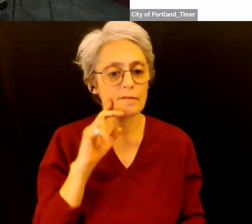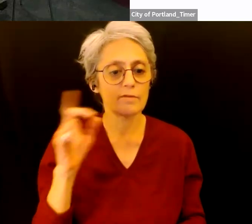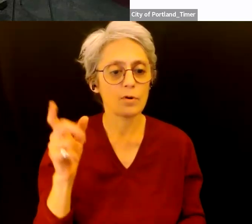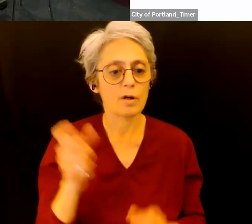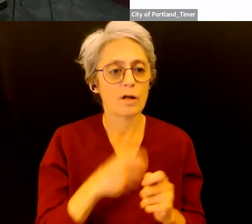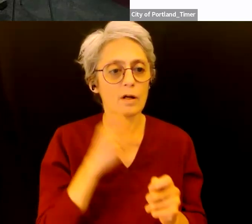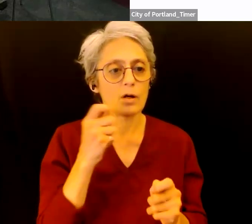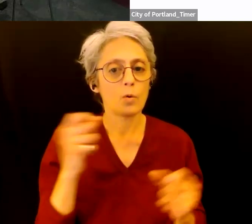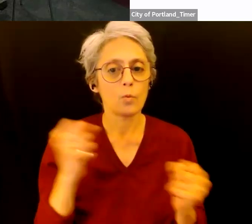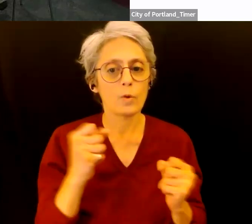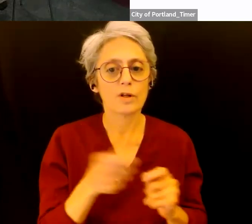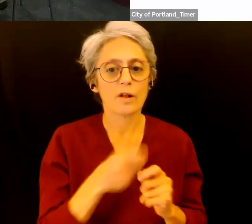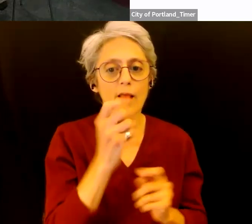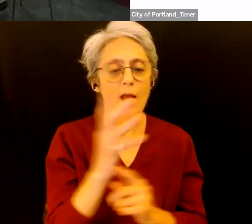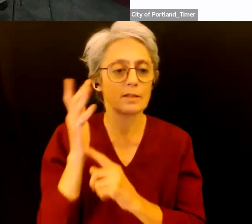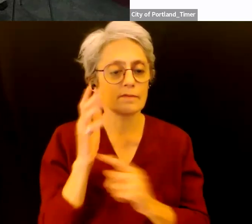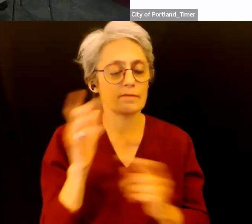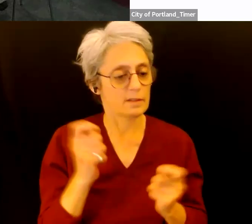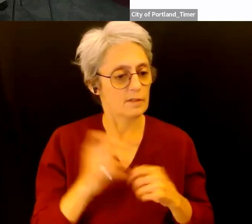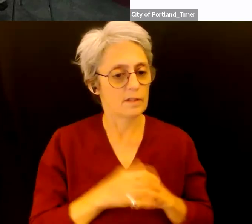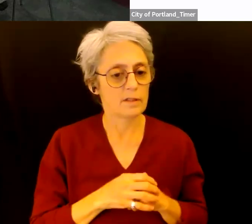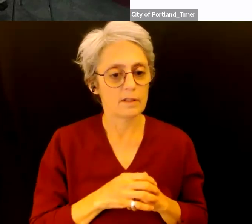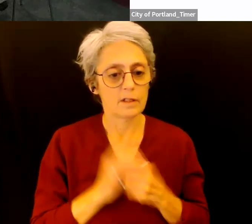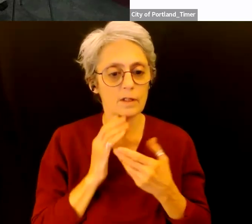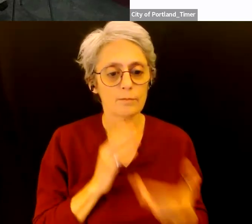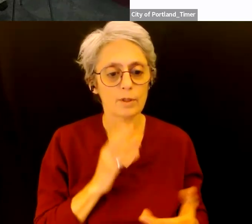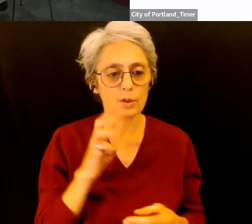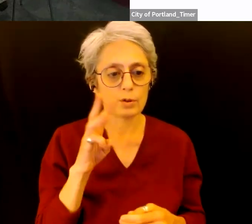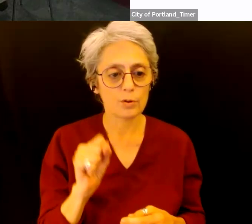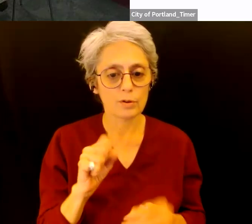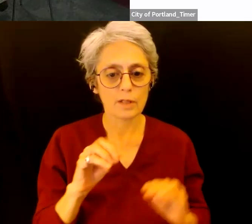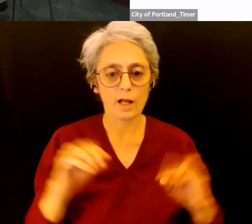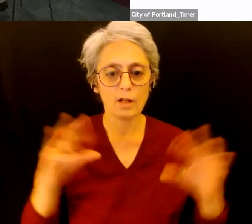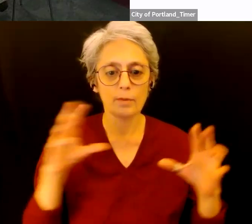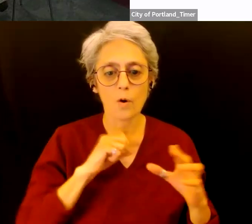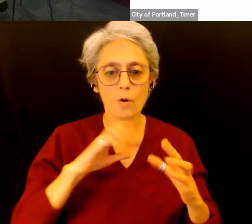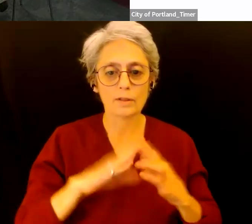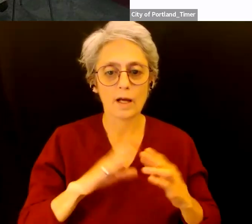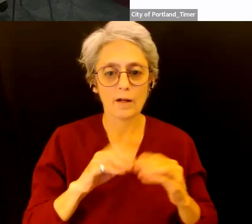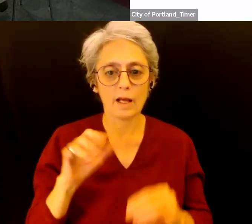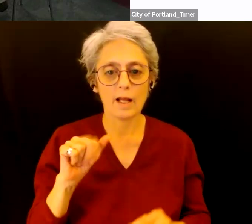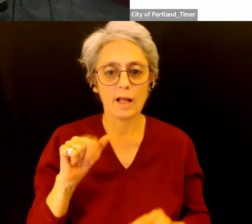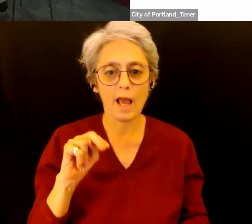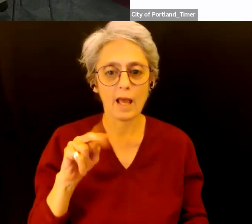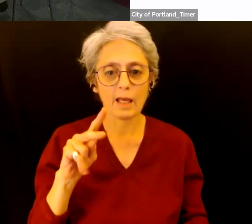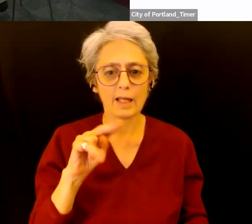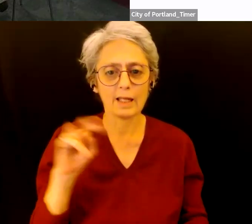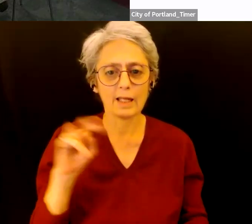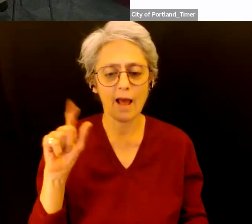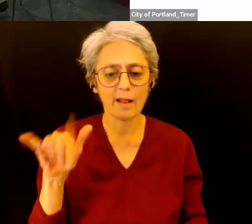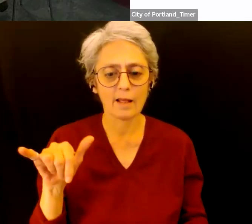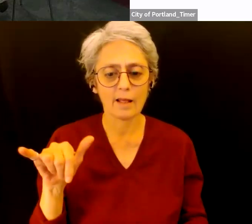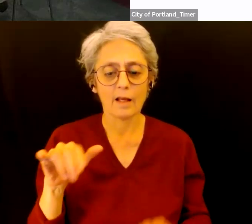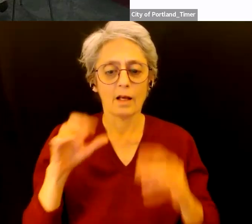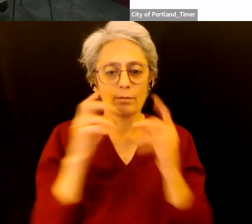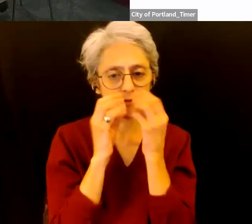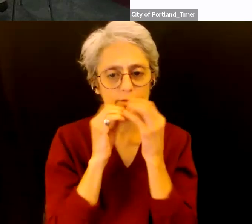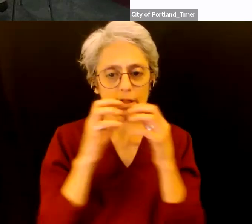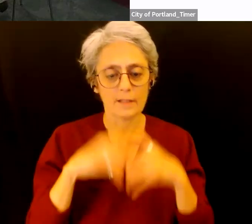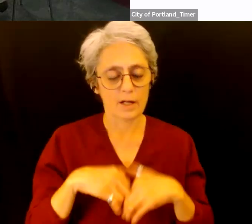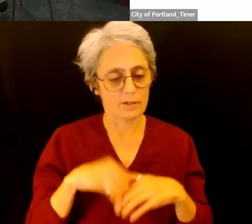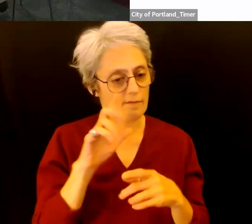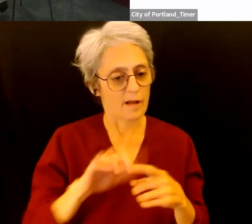Bringing good news and illuminating Old Town and Ankeny Alley. Our old town and Ankeny Alley Association community is about to stare down a five to seven year period of Bridgeless Burnside.